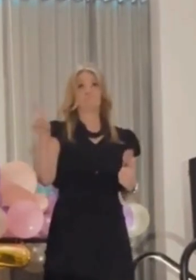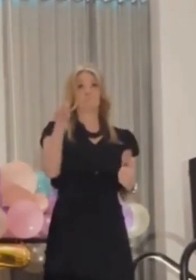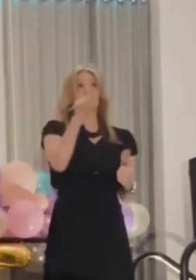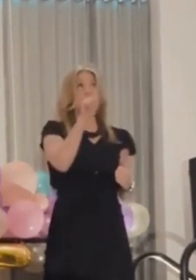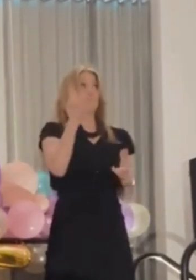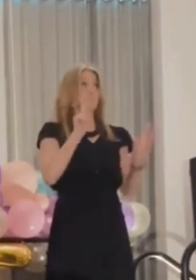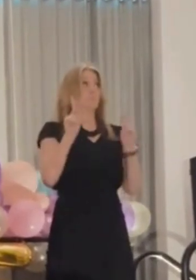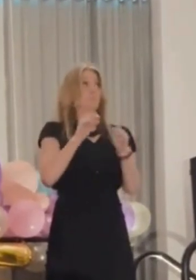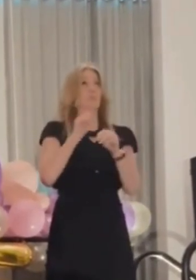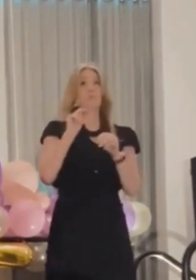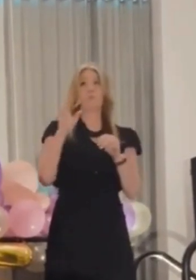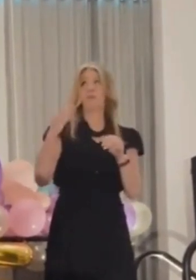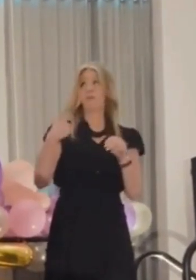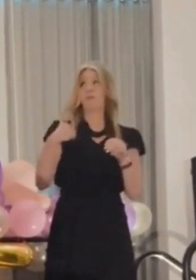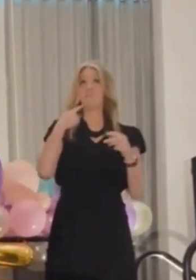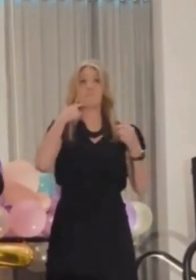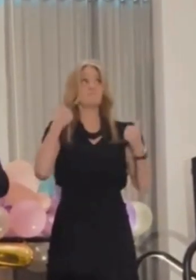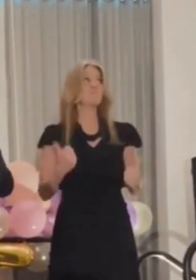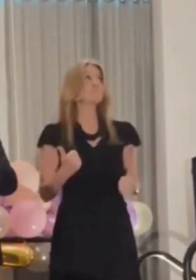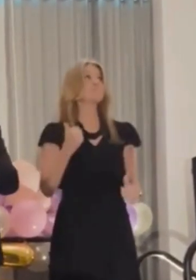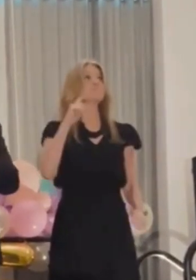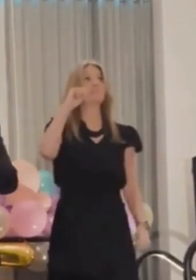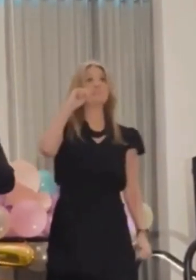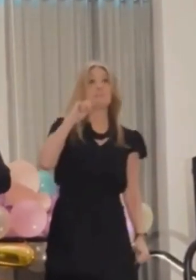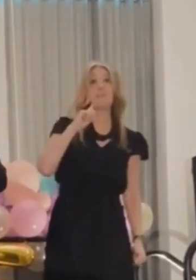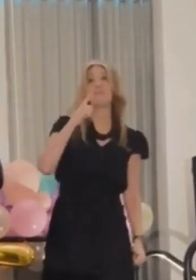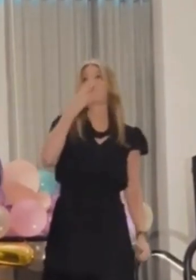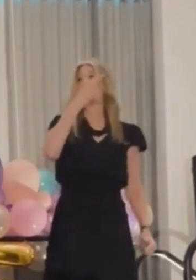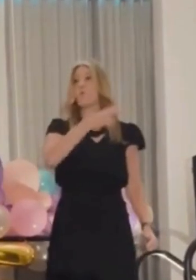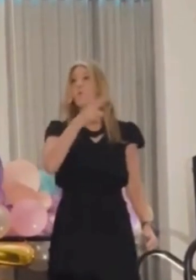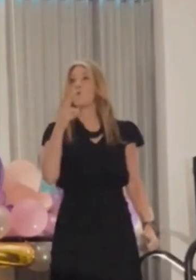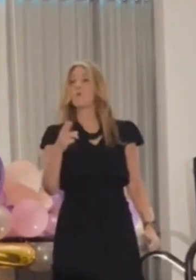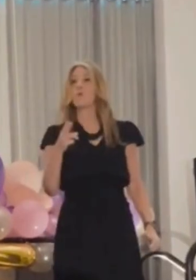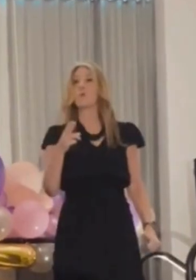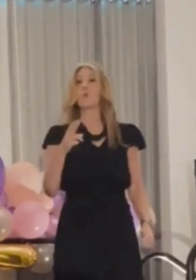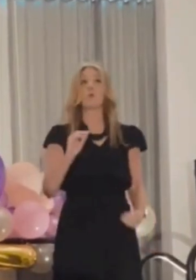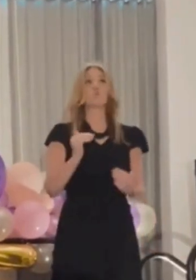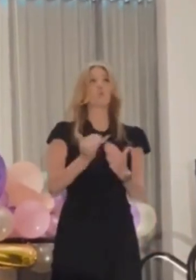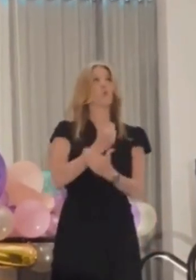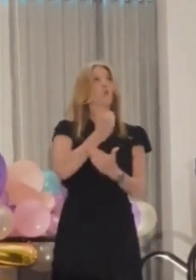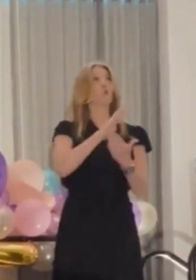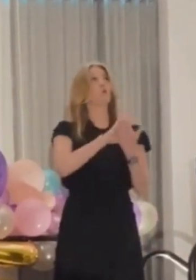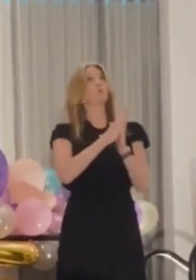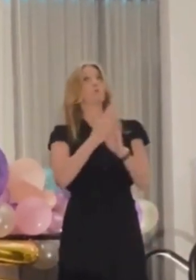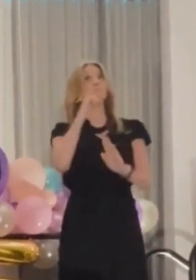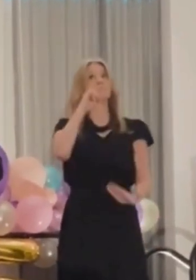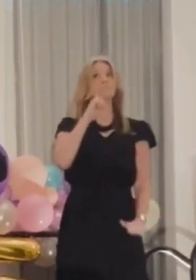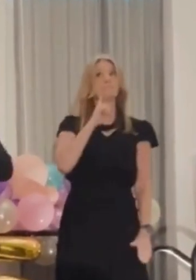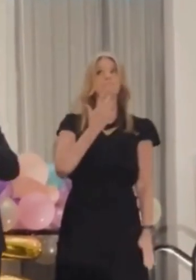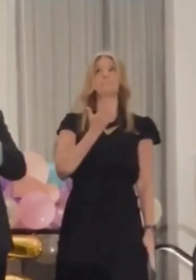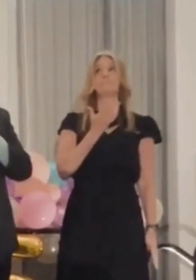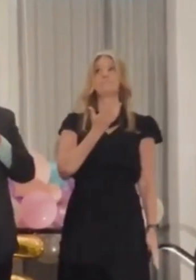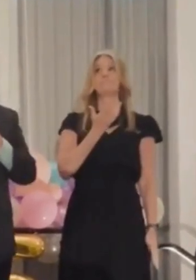with hearing loss or are Deaf, or Hard of Hearing, or newly Deafened,